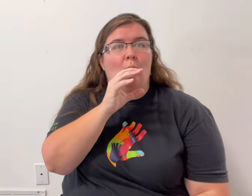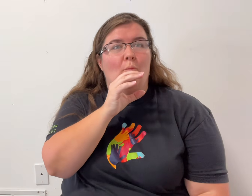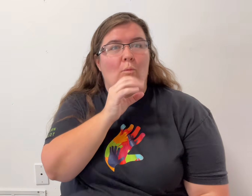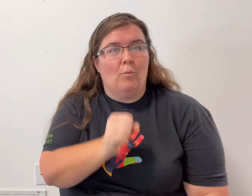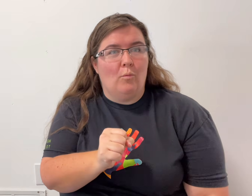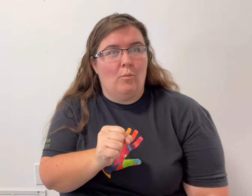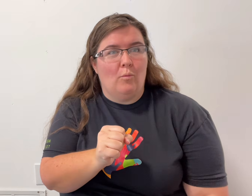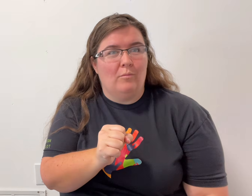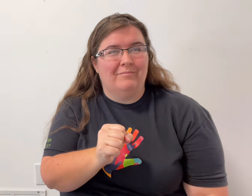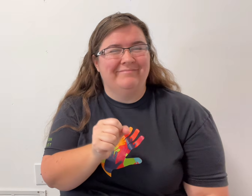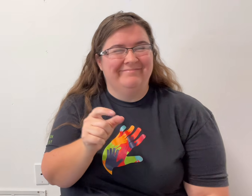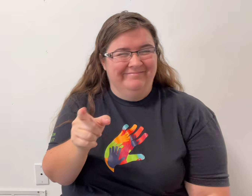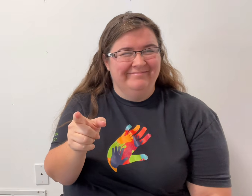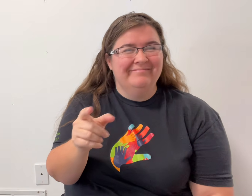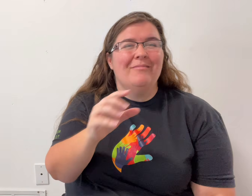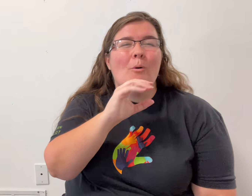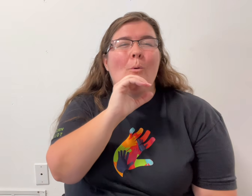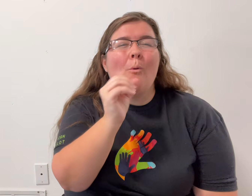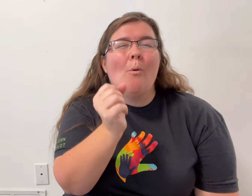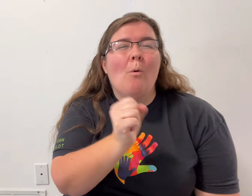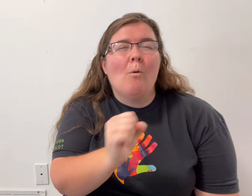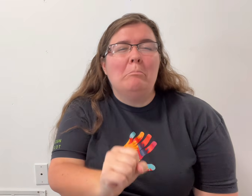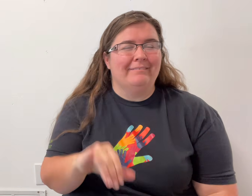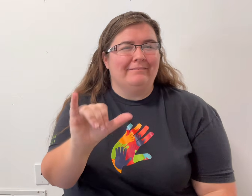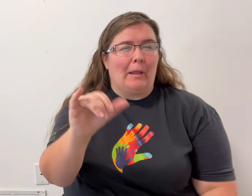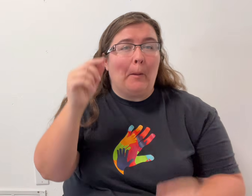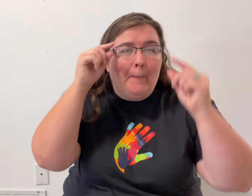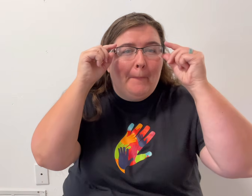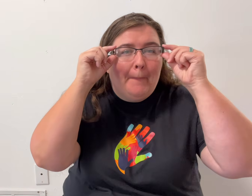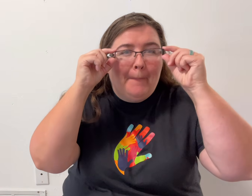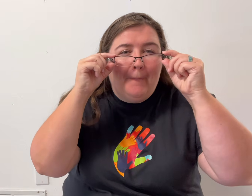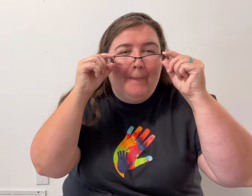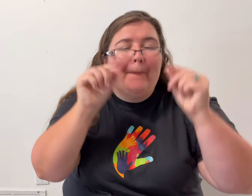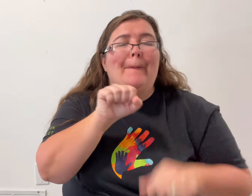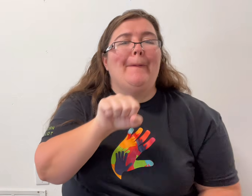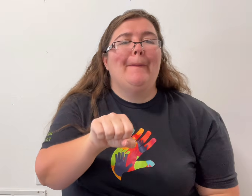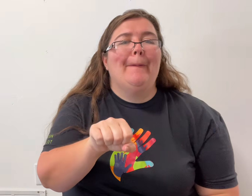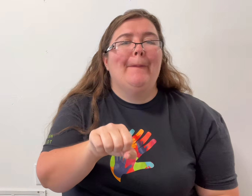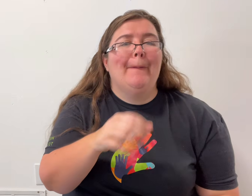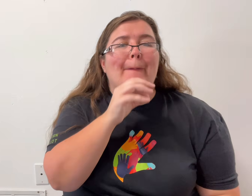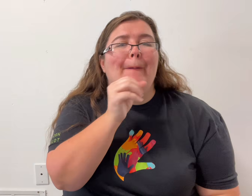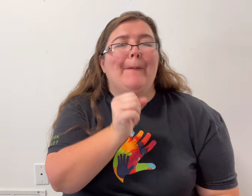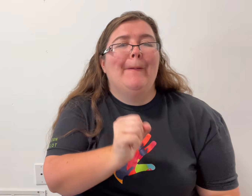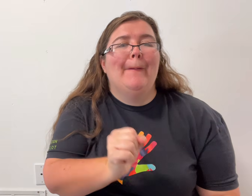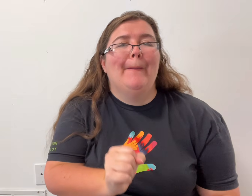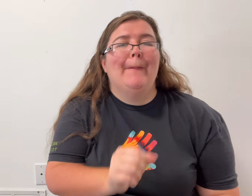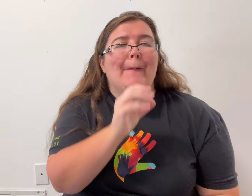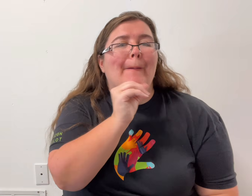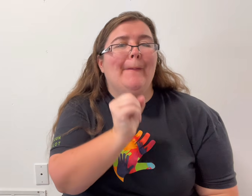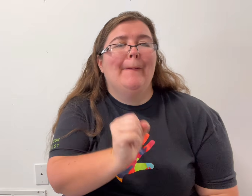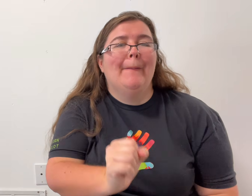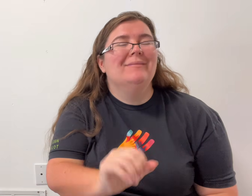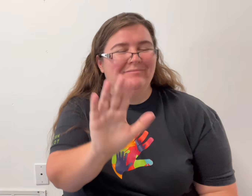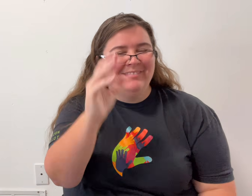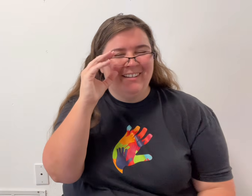then OLD Like a little old man with a long beard :)